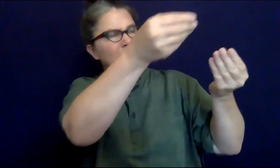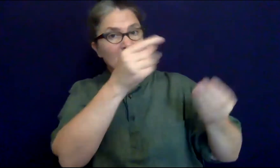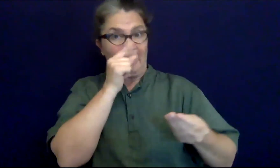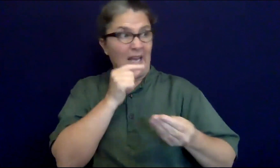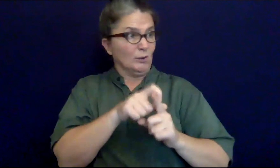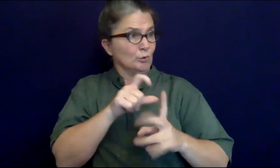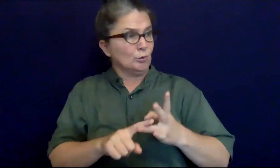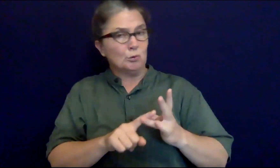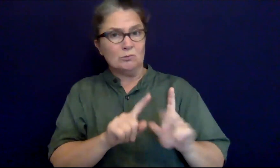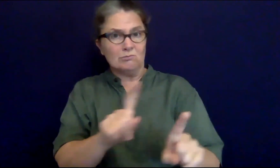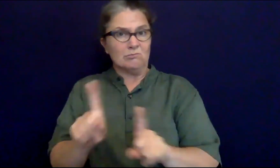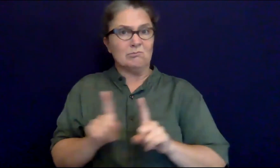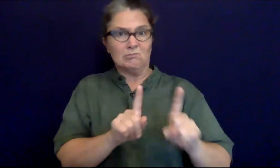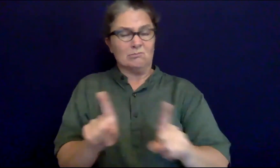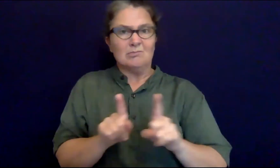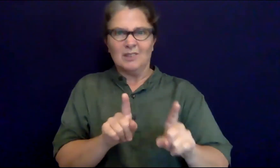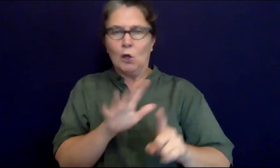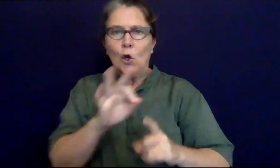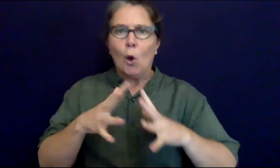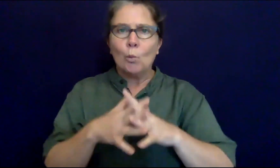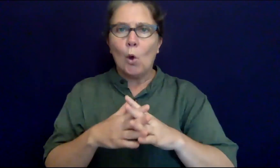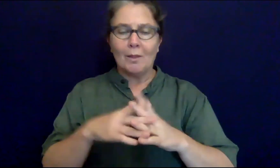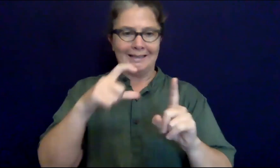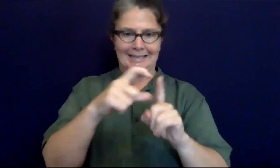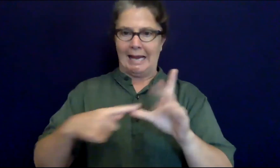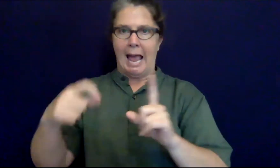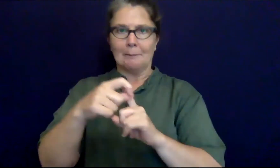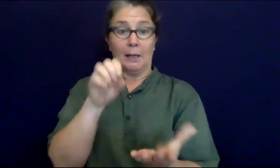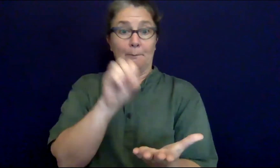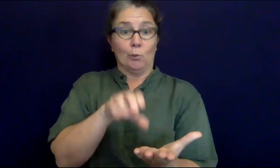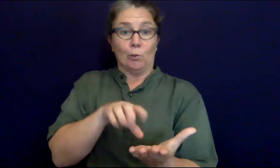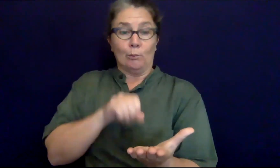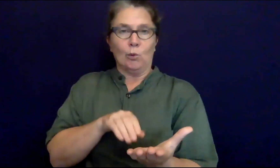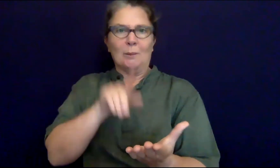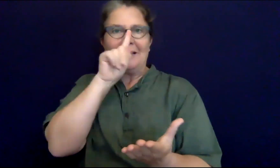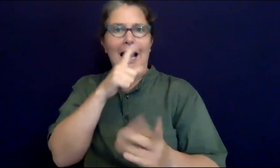There's no point having things in a plan that can't come into fruition. So each of the Vice